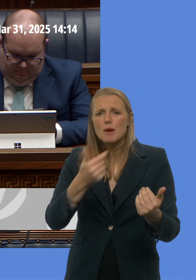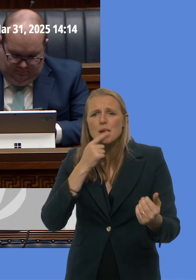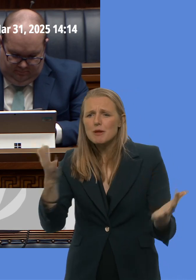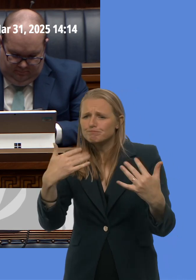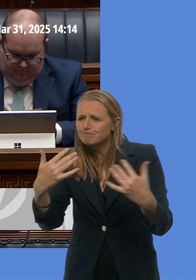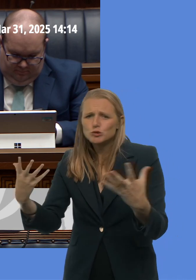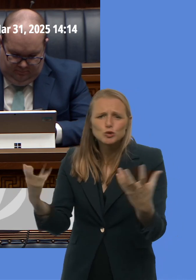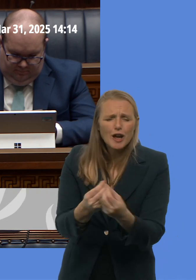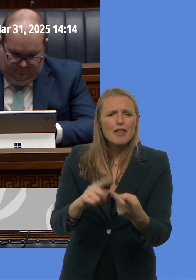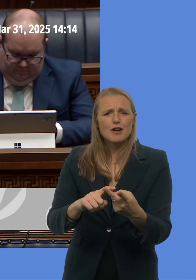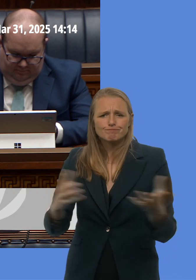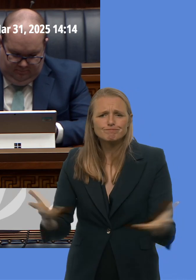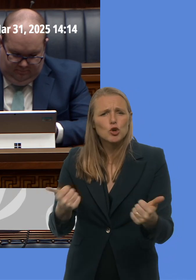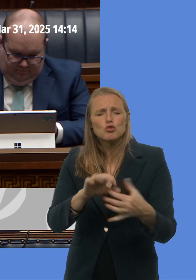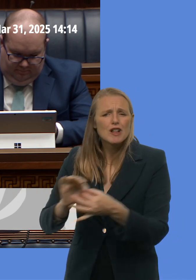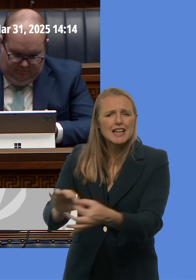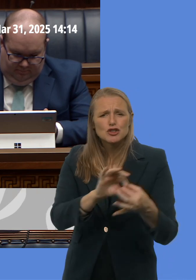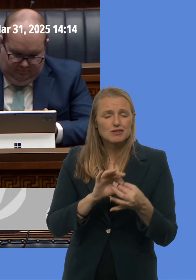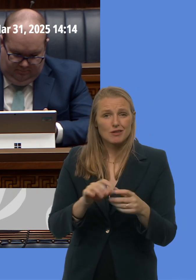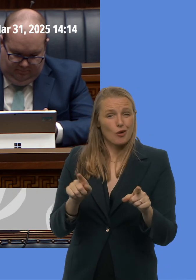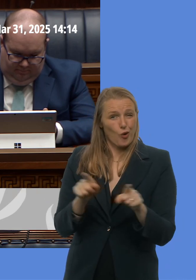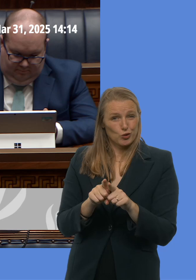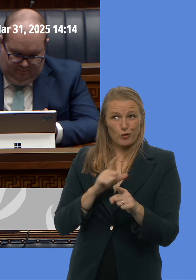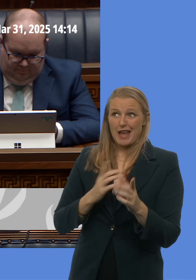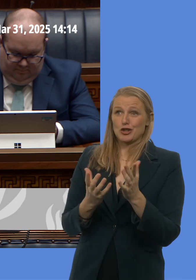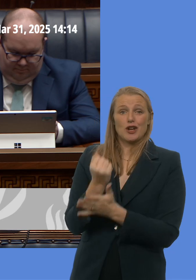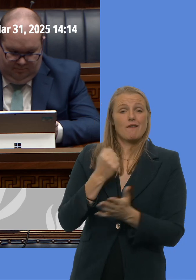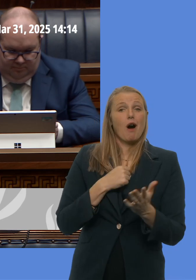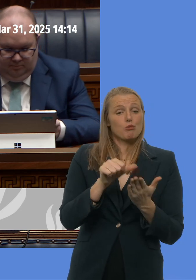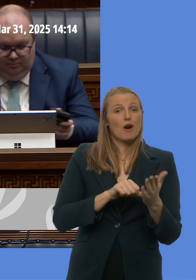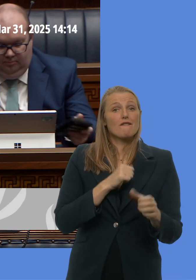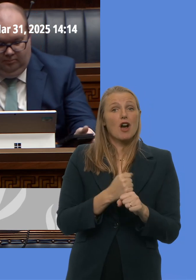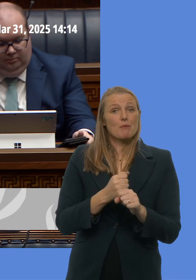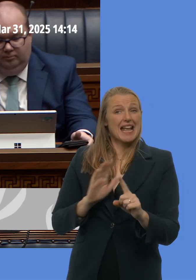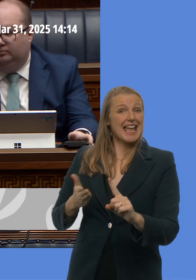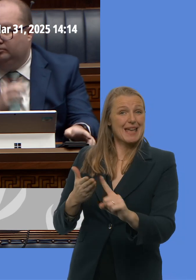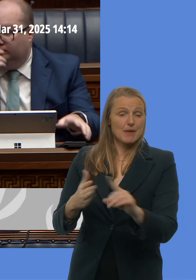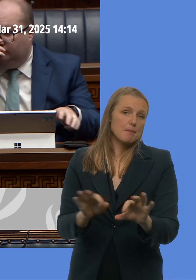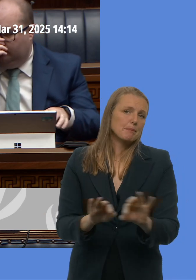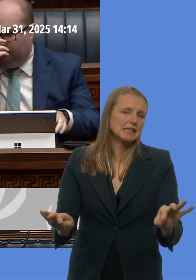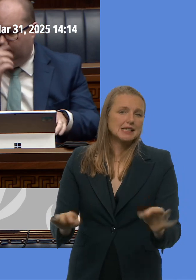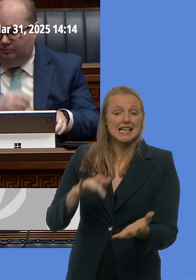programme for government's cross-cutting commitment to peace. The central good relations fund received 220 applications